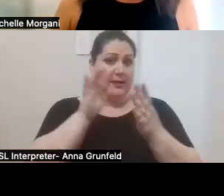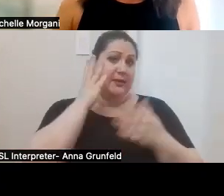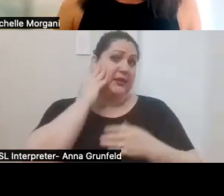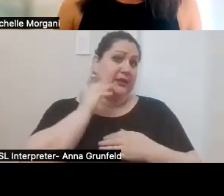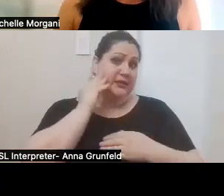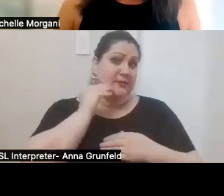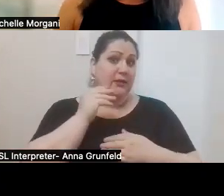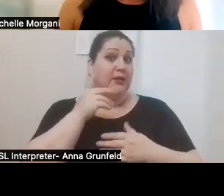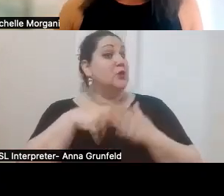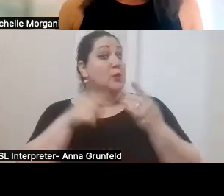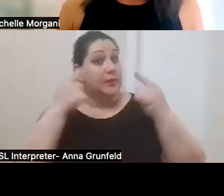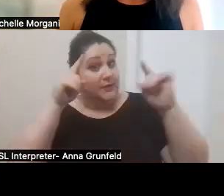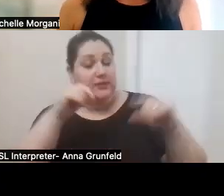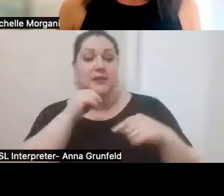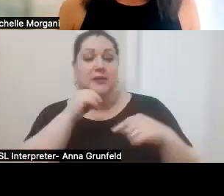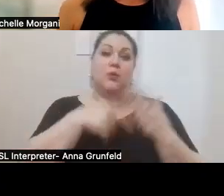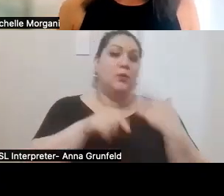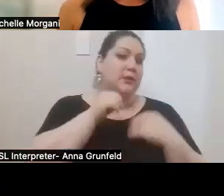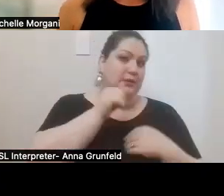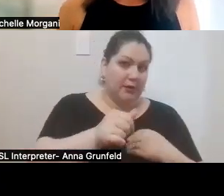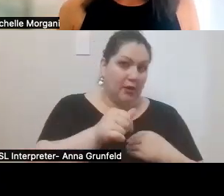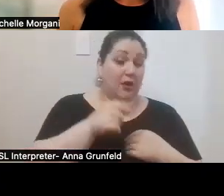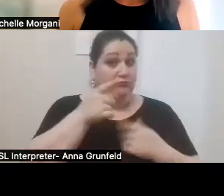Did they use technology or system devices in the past?